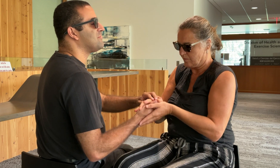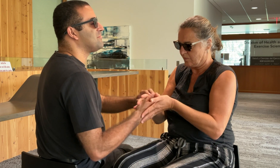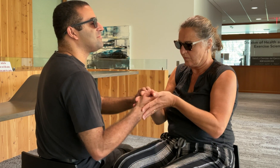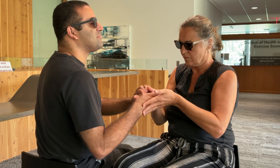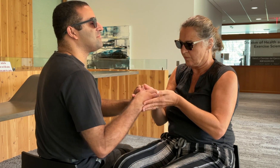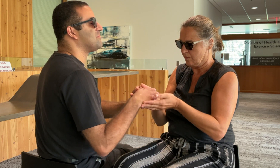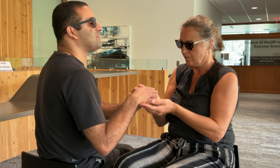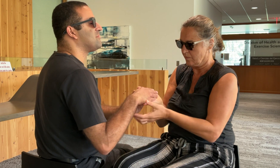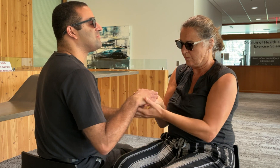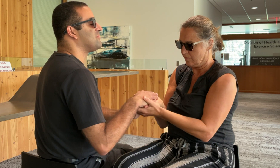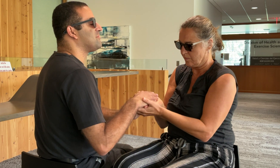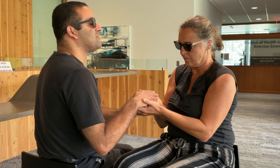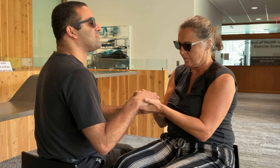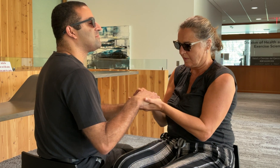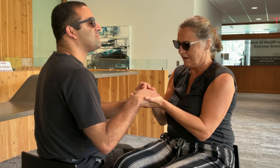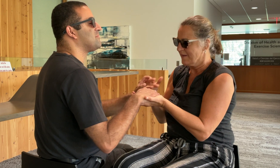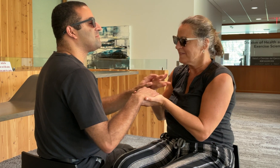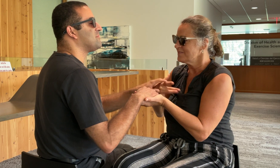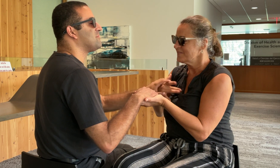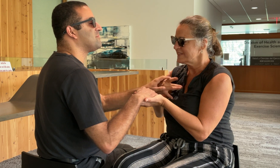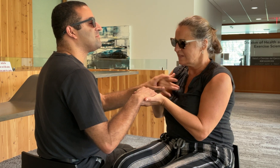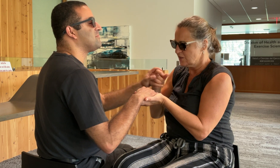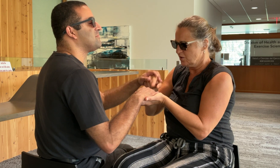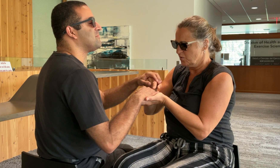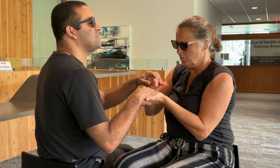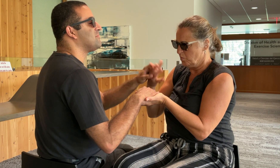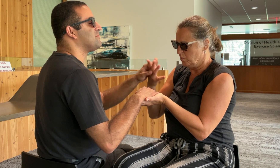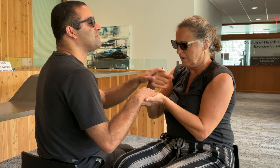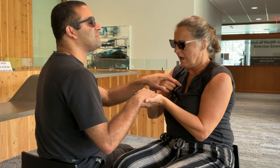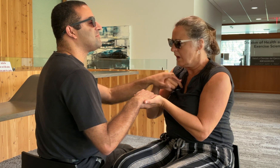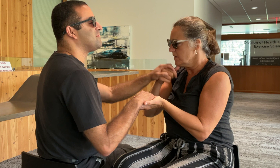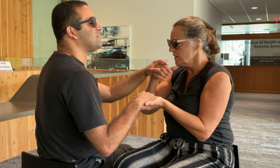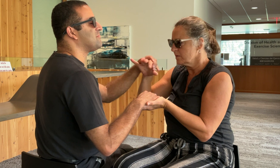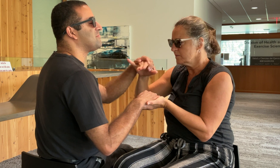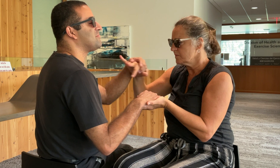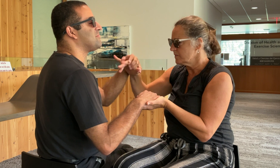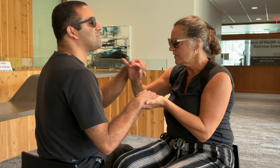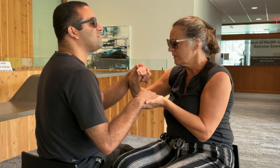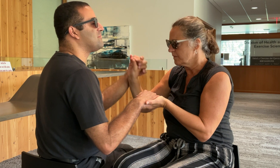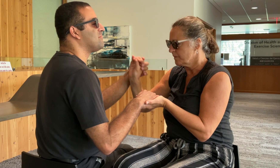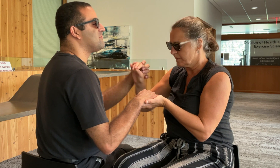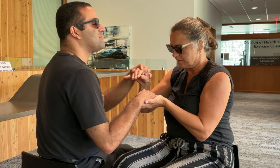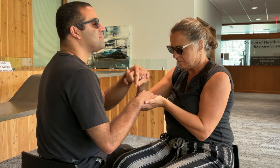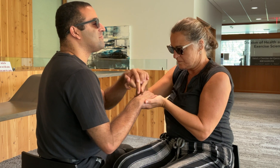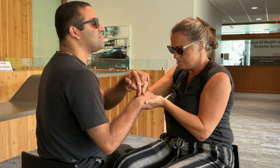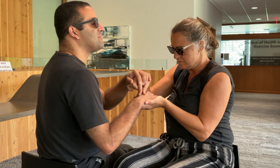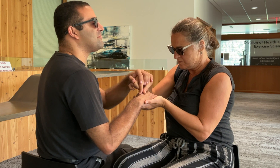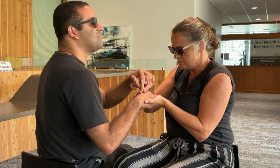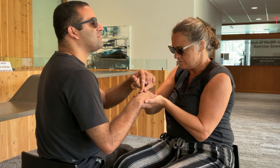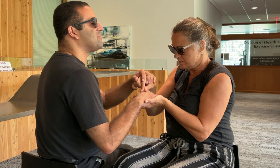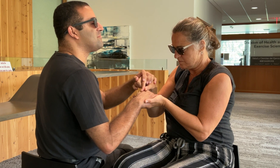Instead, the touch communicates what the object is. You can feel me describe the spines running rapidly down the cup shape